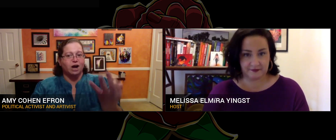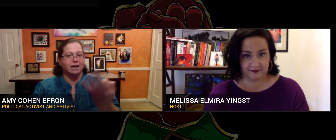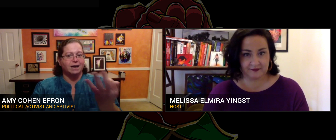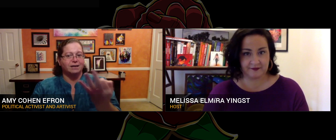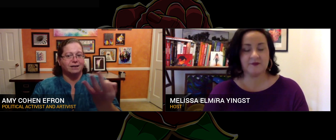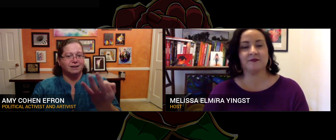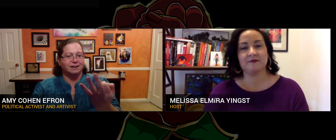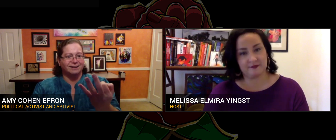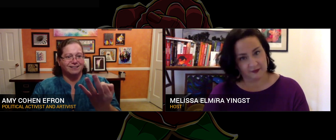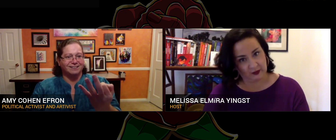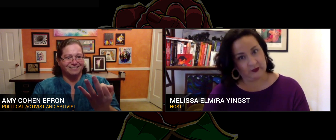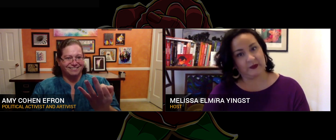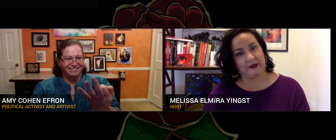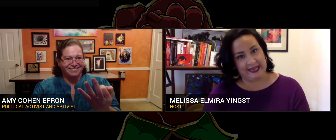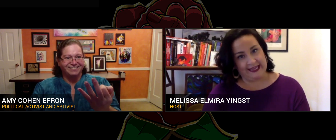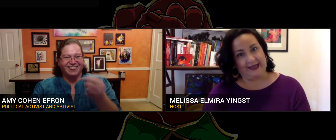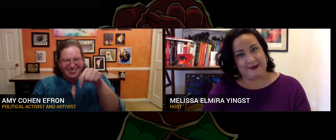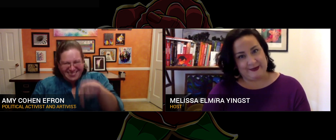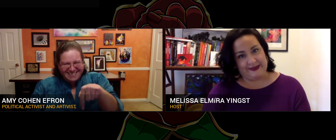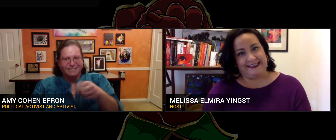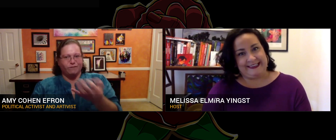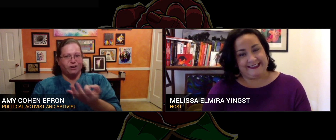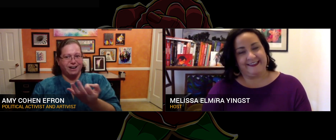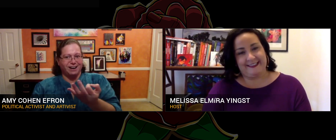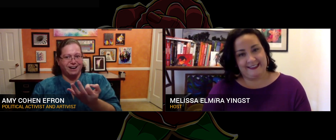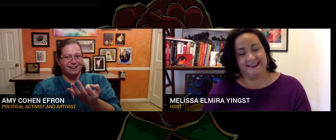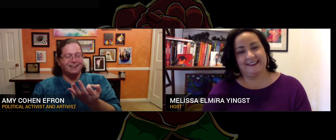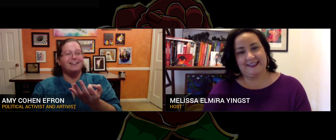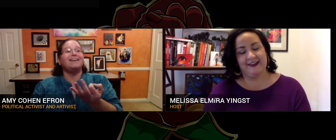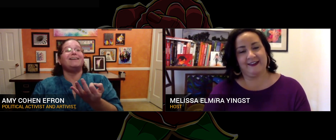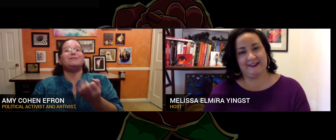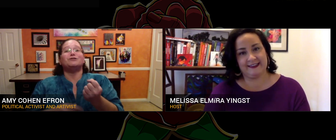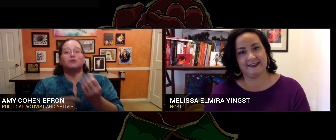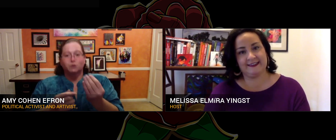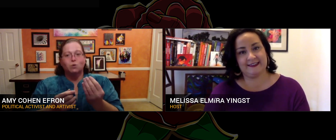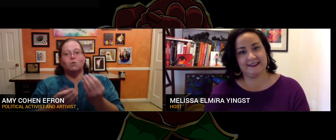the results, so they delayed the results to Friday. Oh, okay. This Friday.